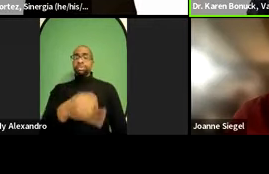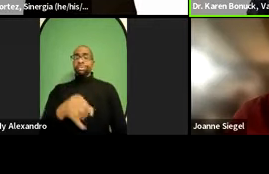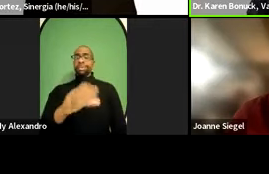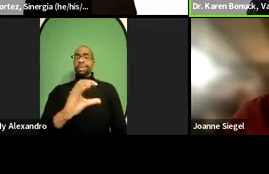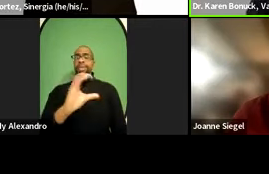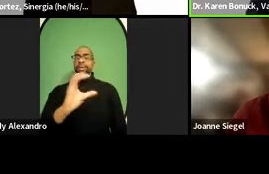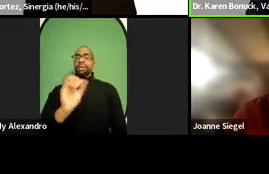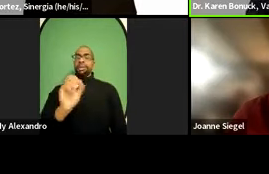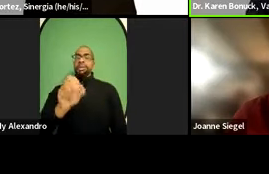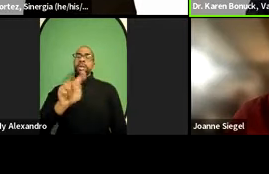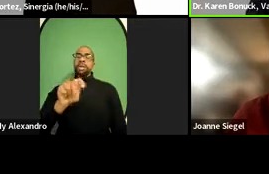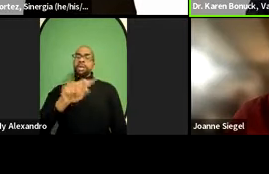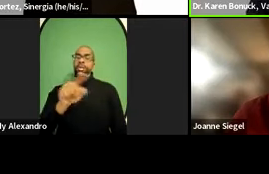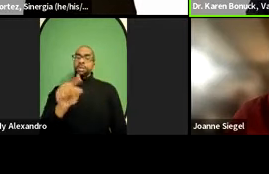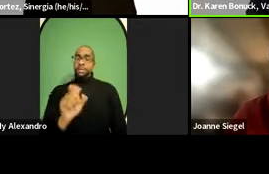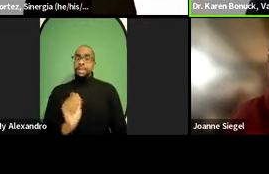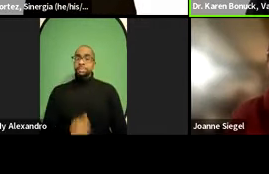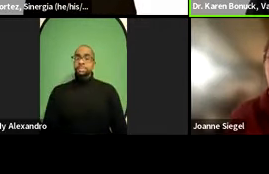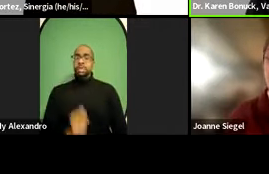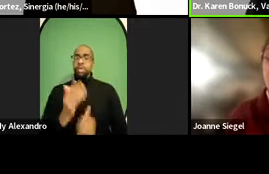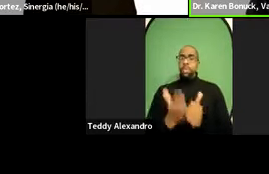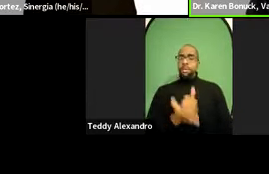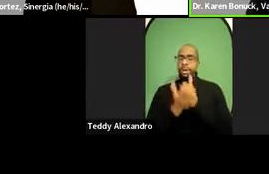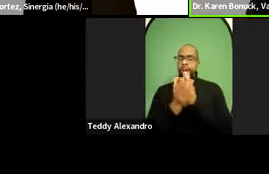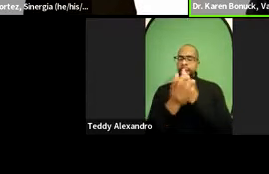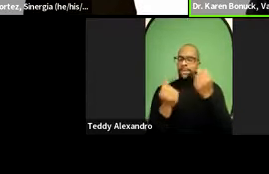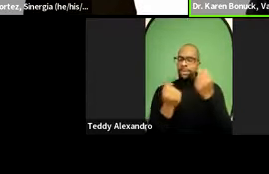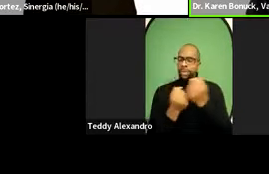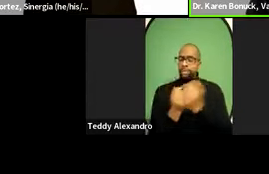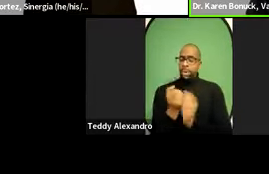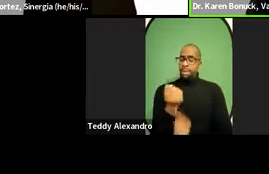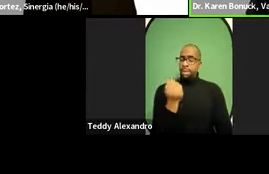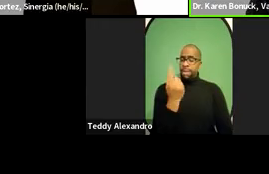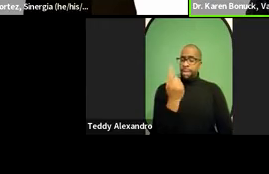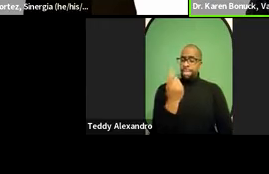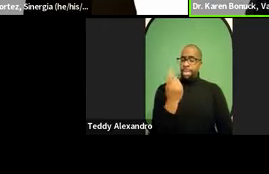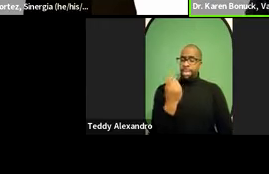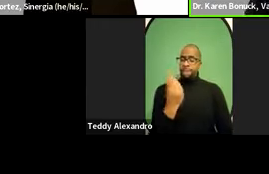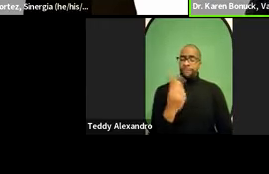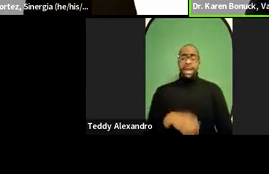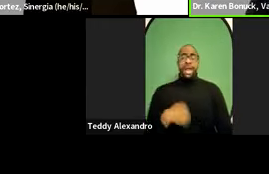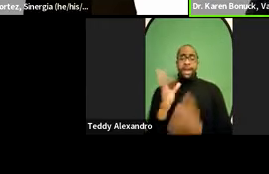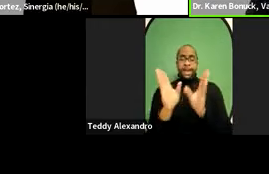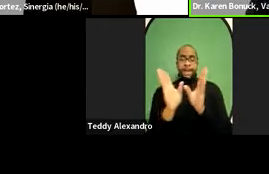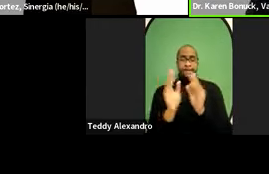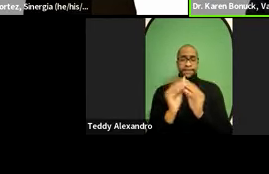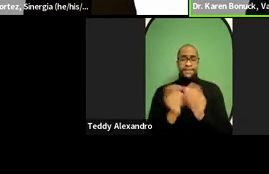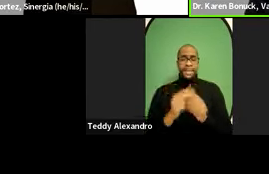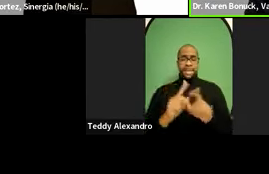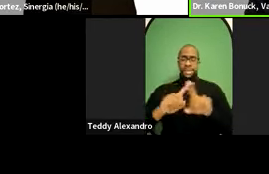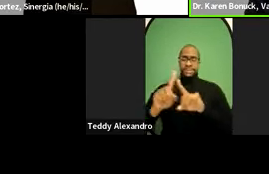such as JC Cortez and Power Jordan. from sooner from synergy year synergy year.